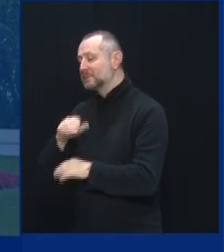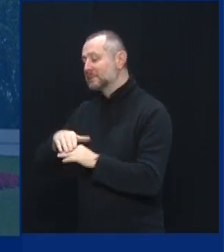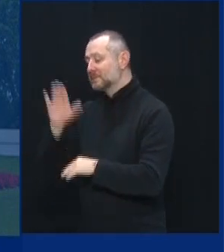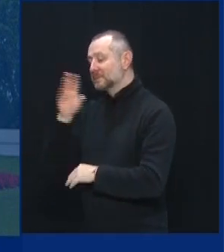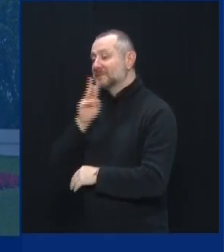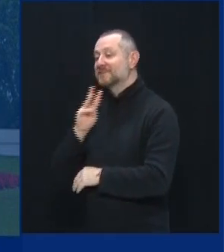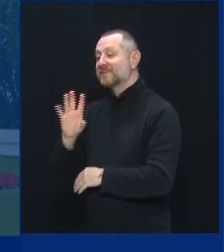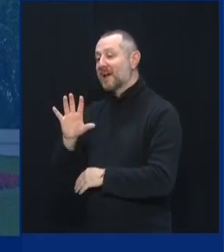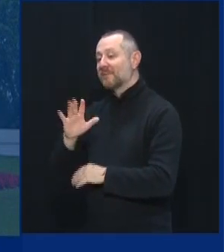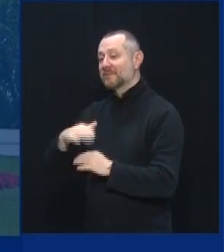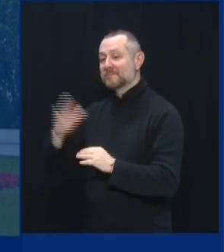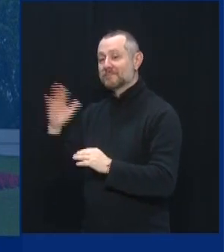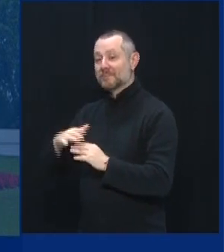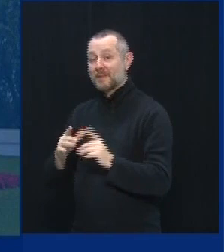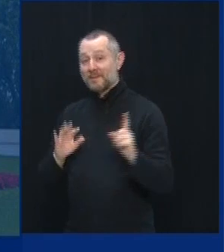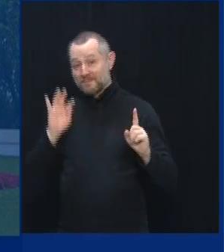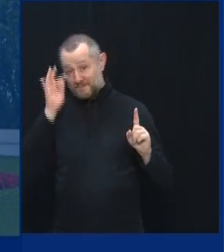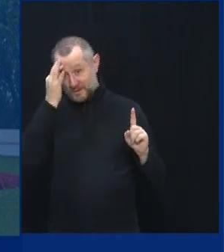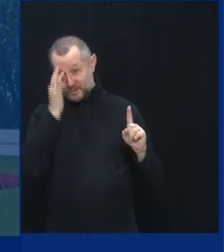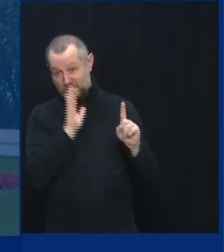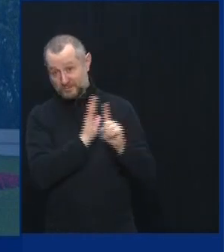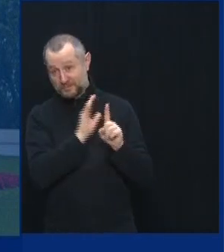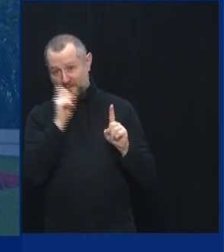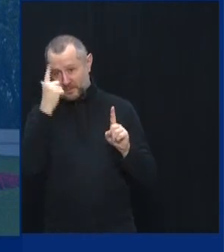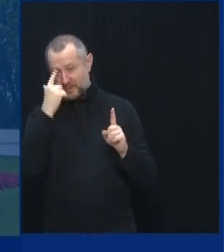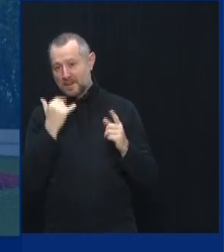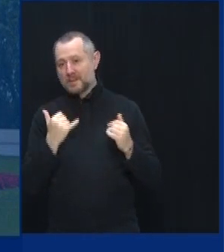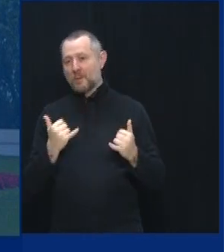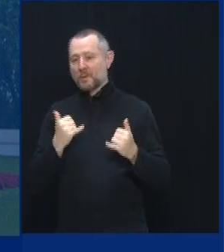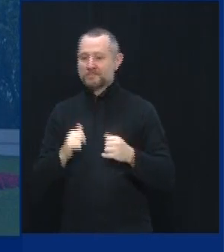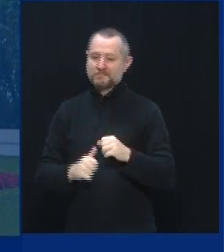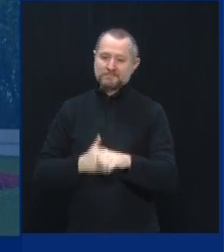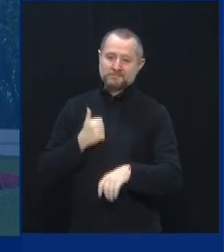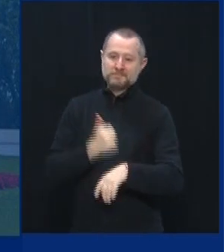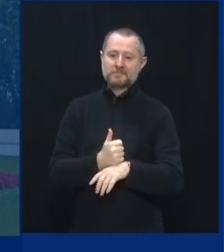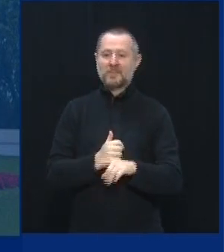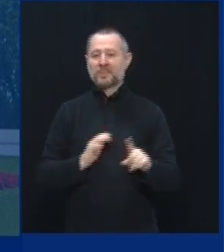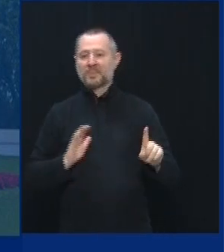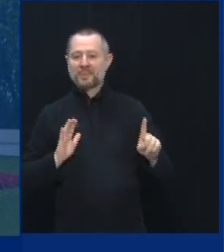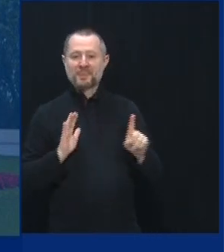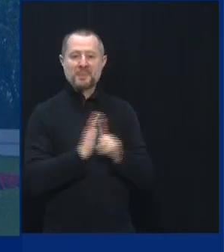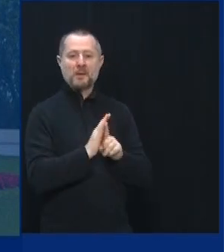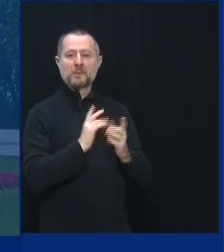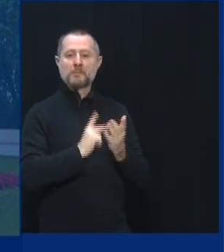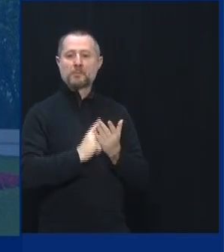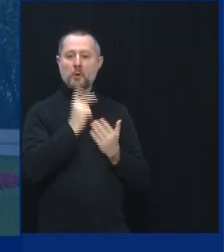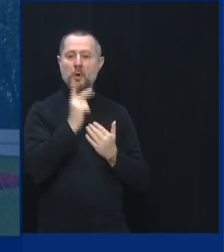PHARMACIES TO DISTRIBUTE THE VACCINE. PHARMACIES ARE FOCUSING ON